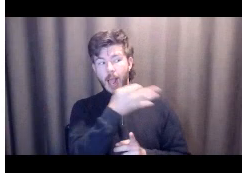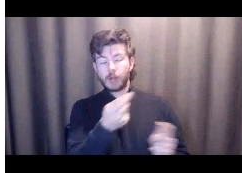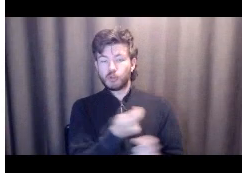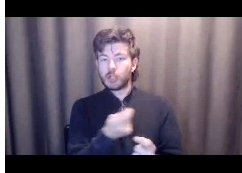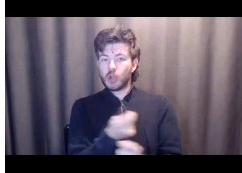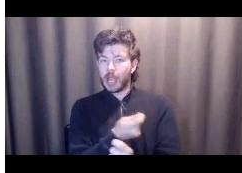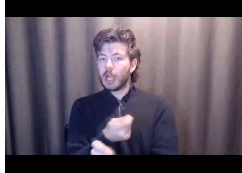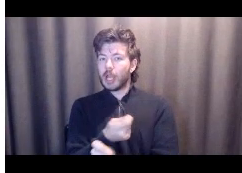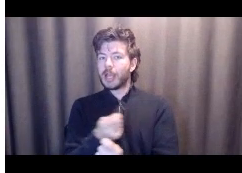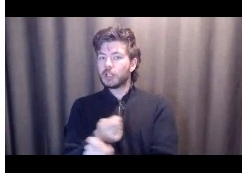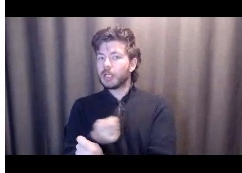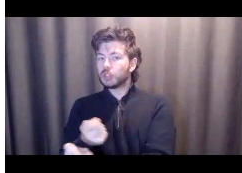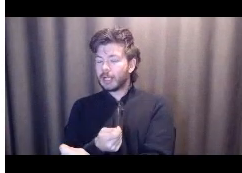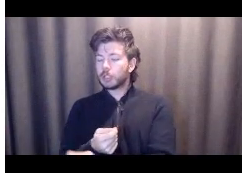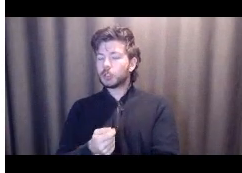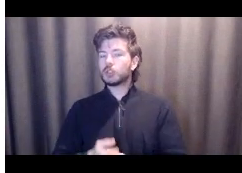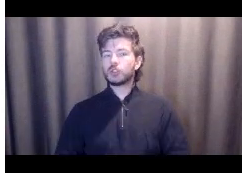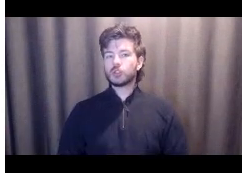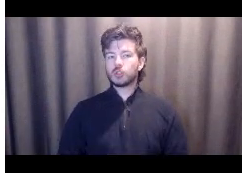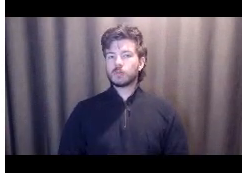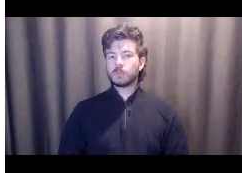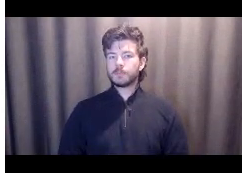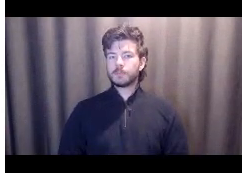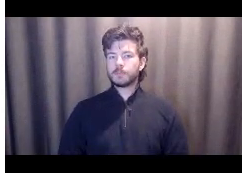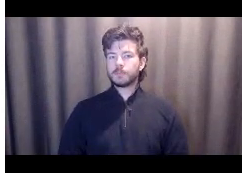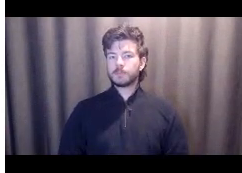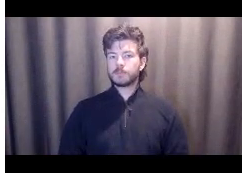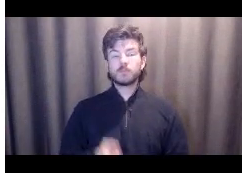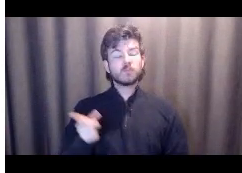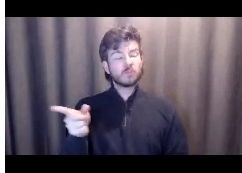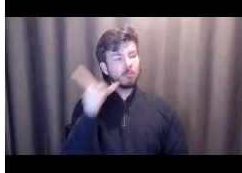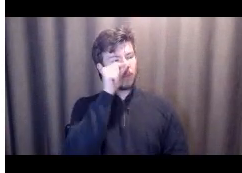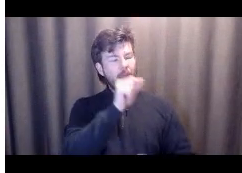They can request to self-manage part of their plan while they